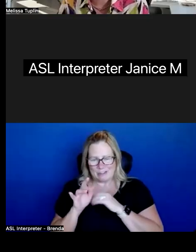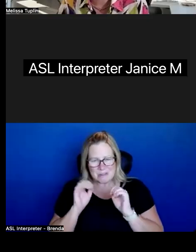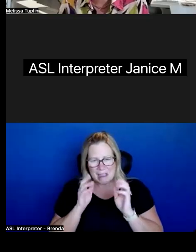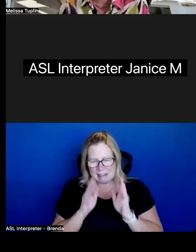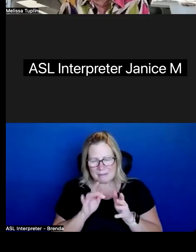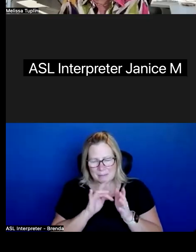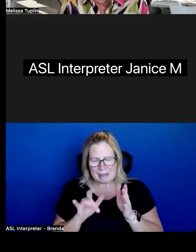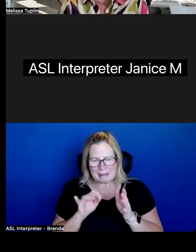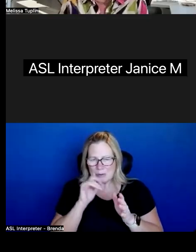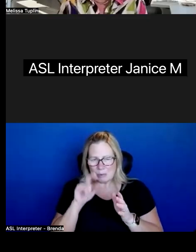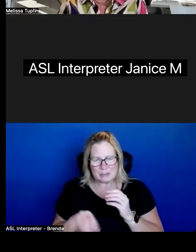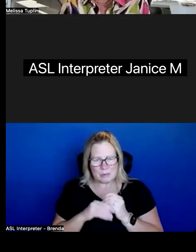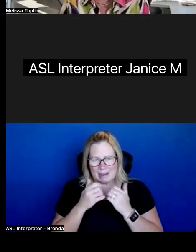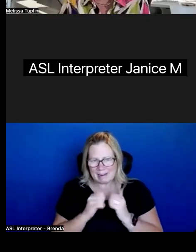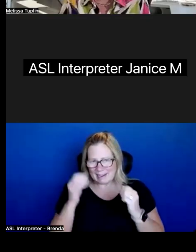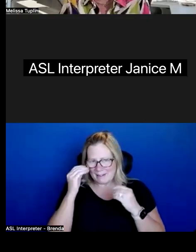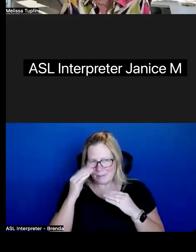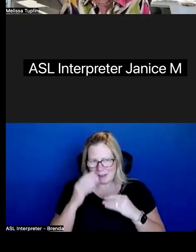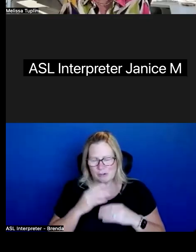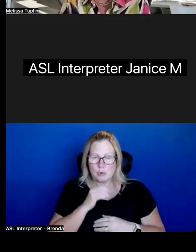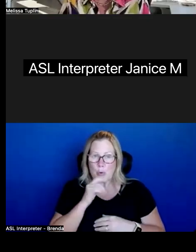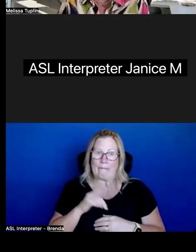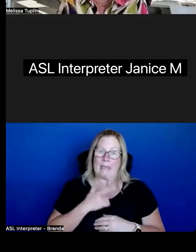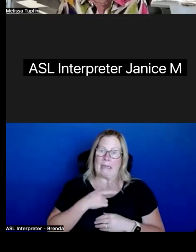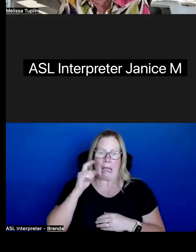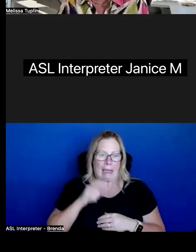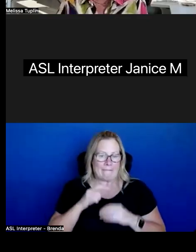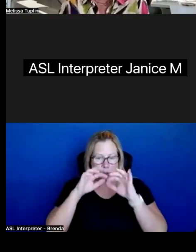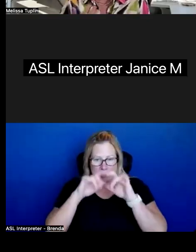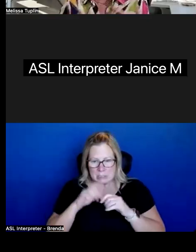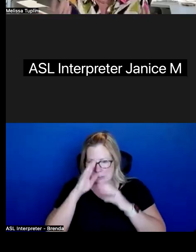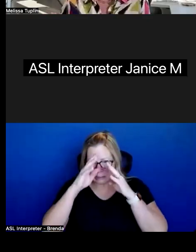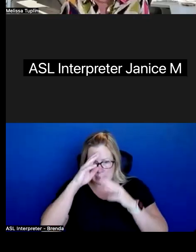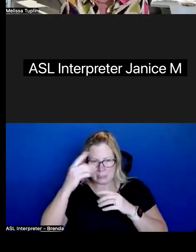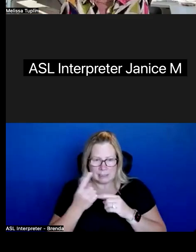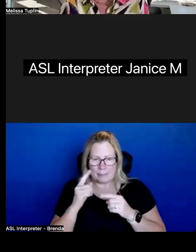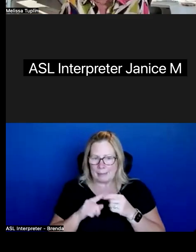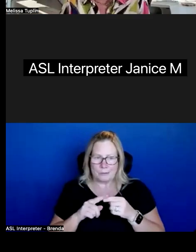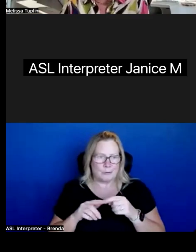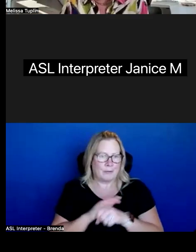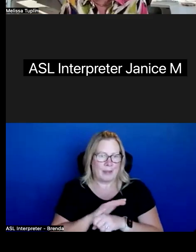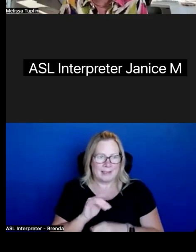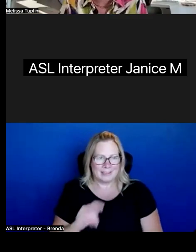section. Please, please do not feel that you need to just kind of come up with something to fill it